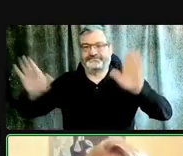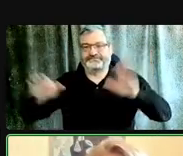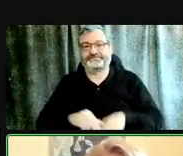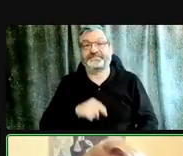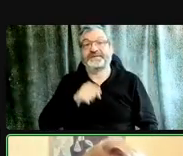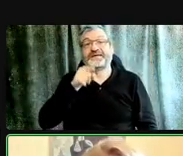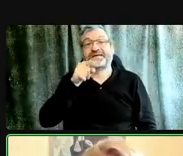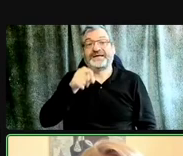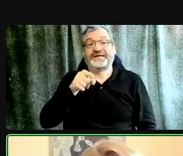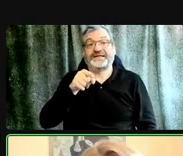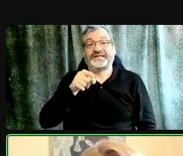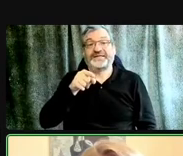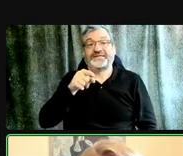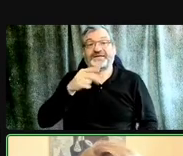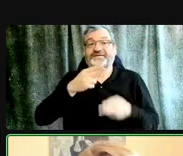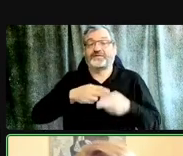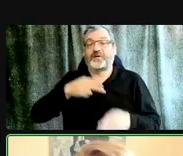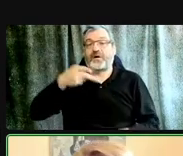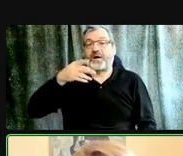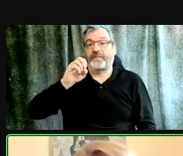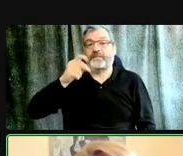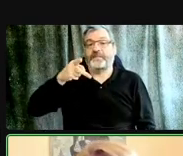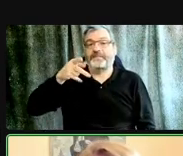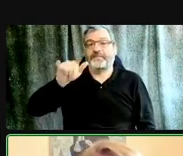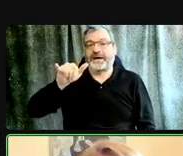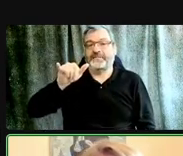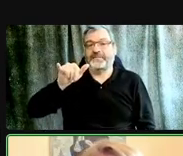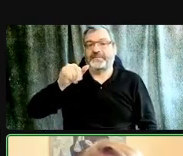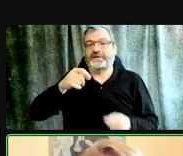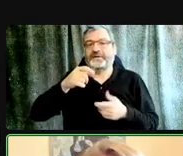It was a painting. It's a painting from 1927.